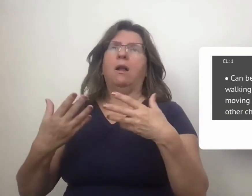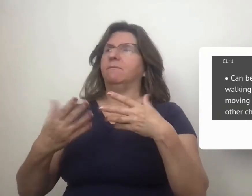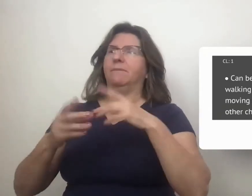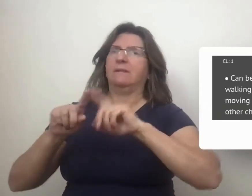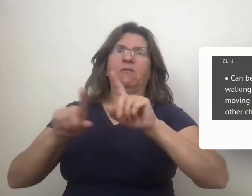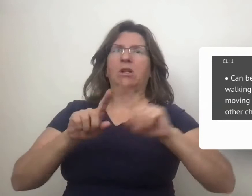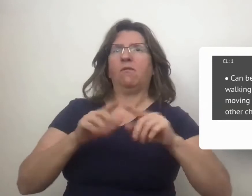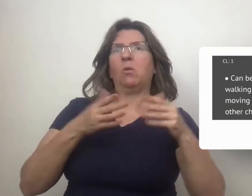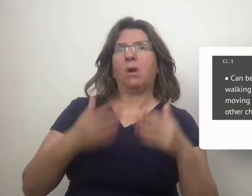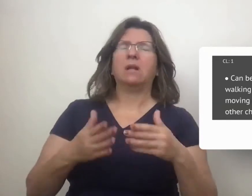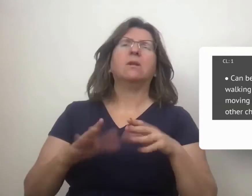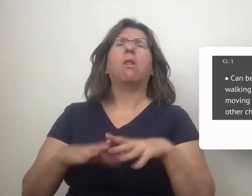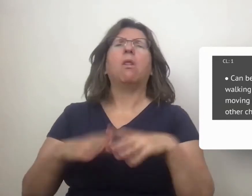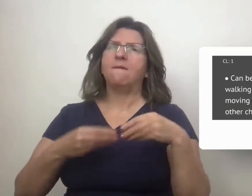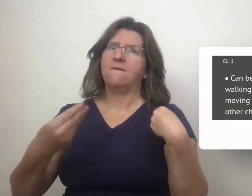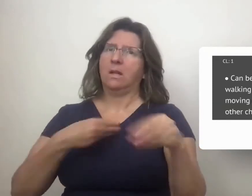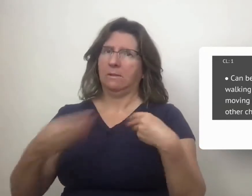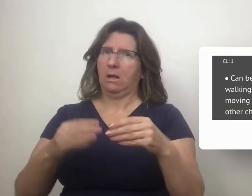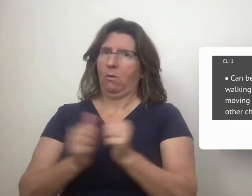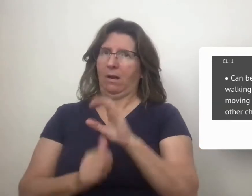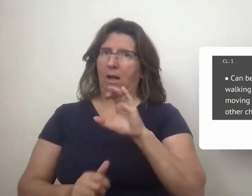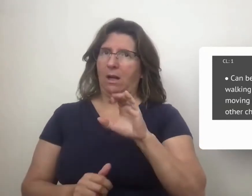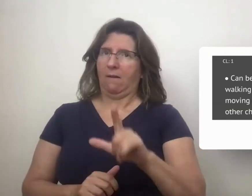It is a very flexible linguistic tool.